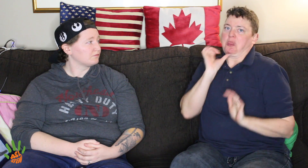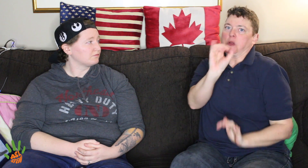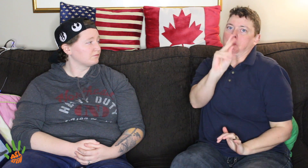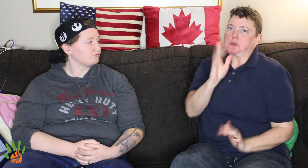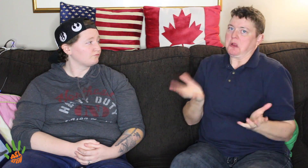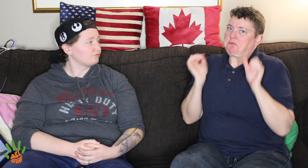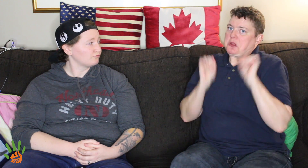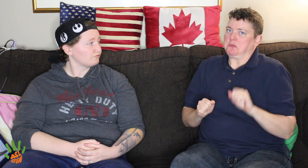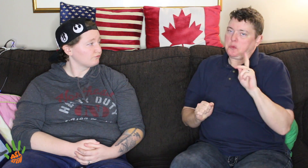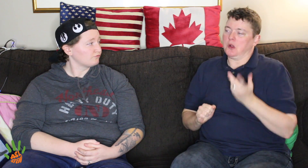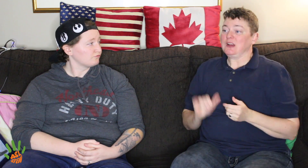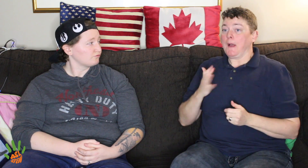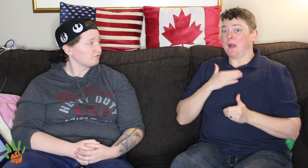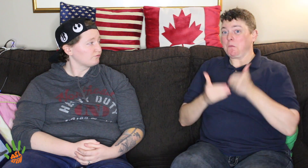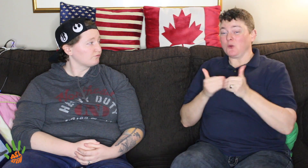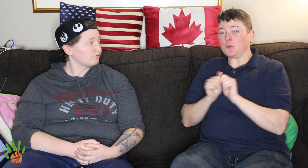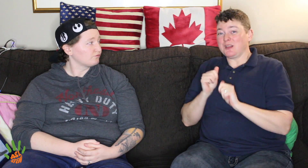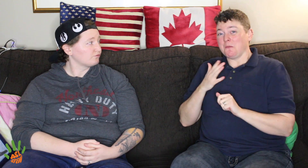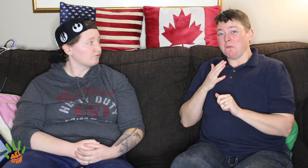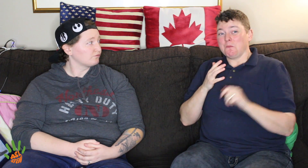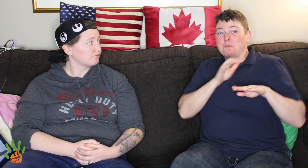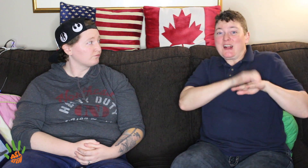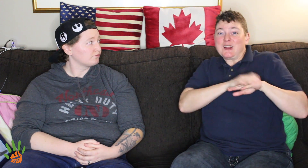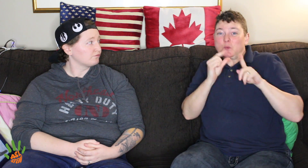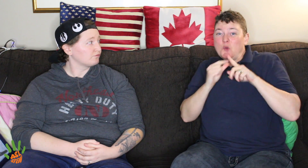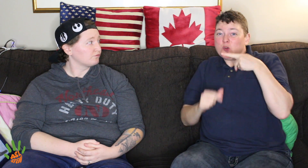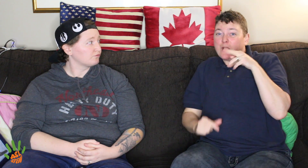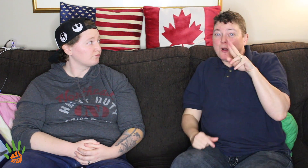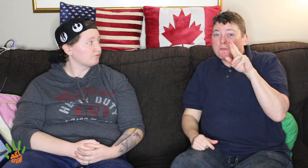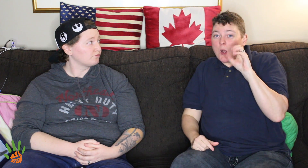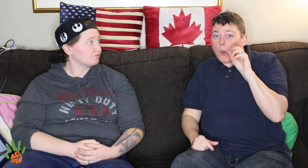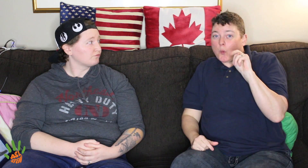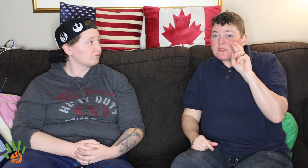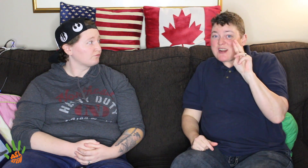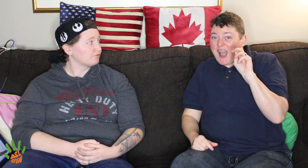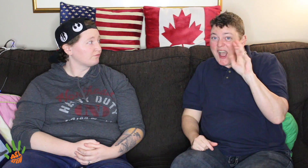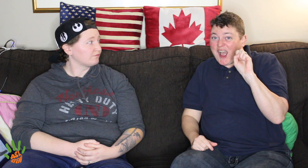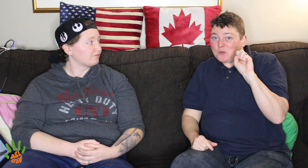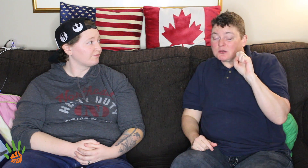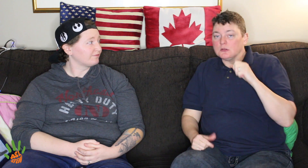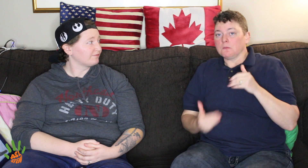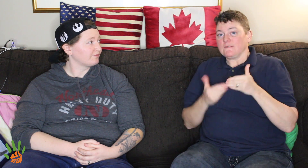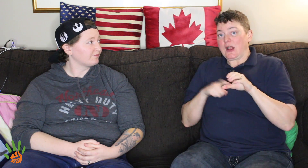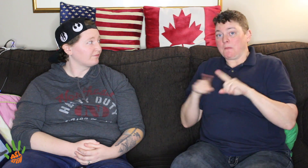It's just a temporary thing and that's perfectly fine. My process with the whole English pronoun system